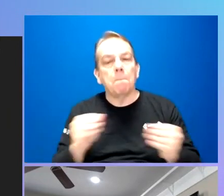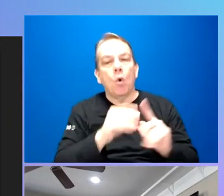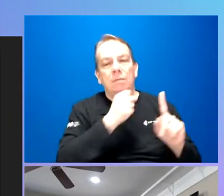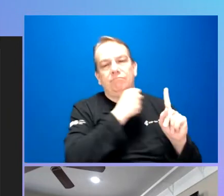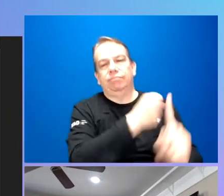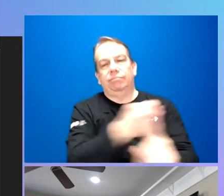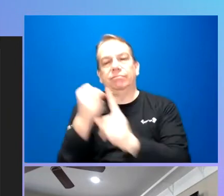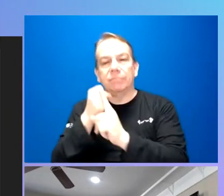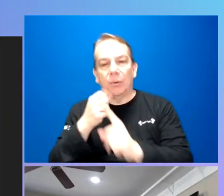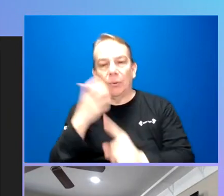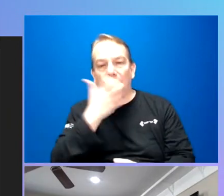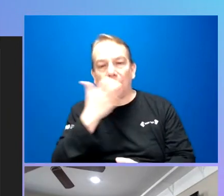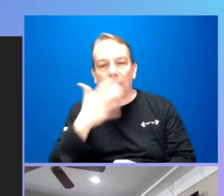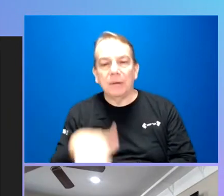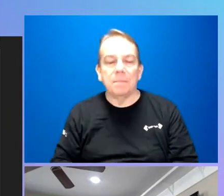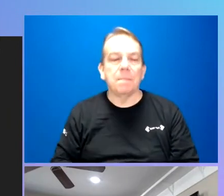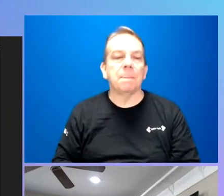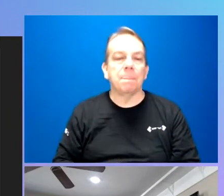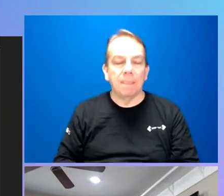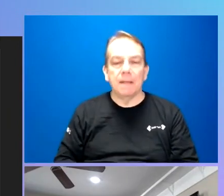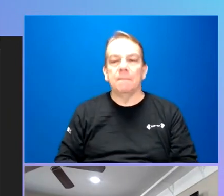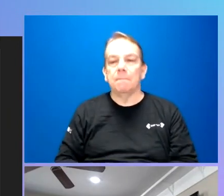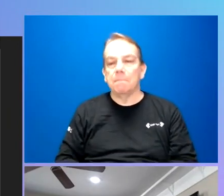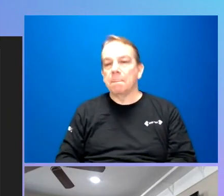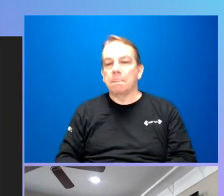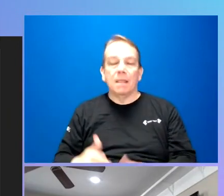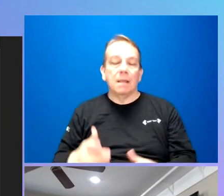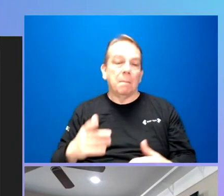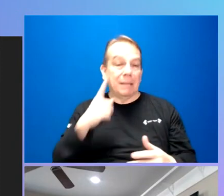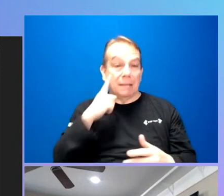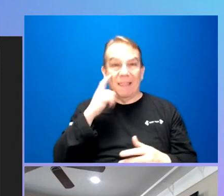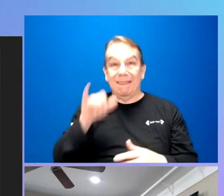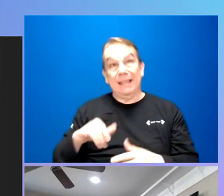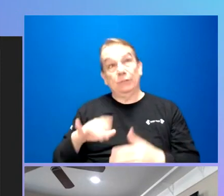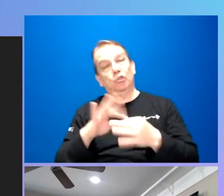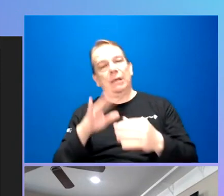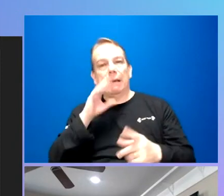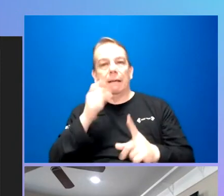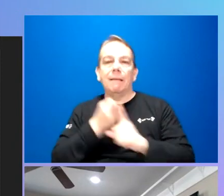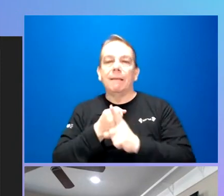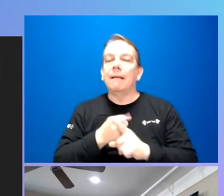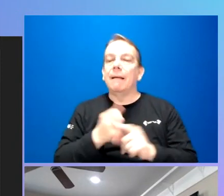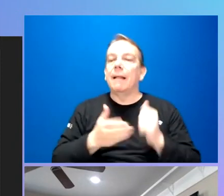how how this is going to help Patrick and that may go so far.